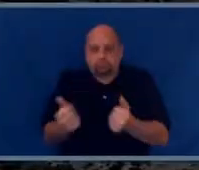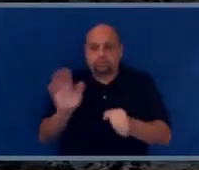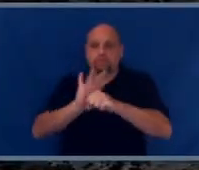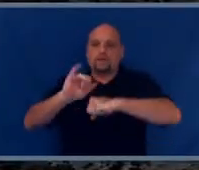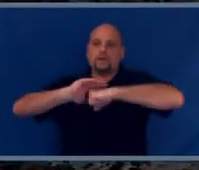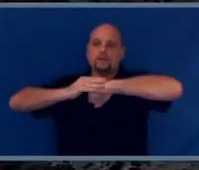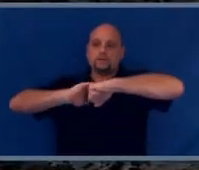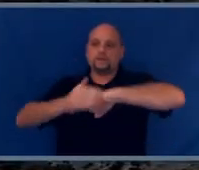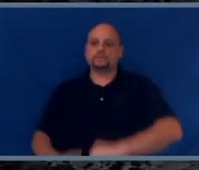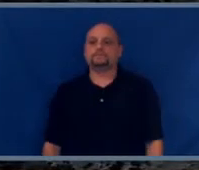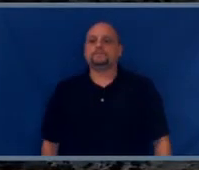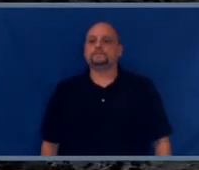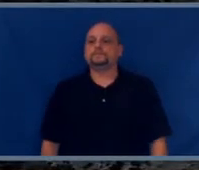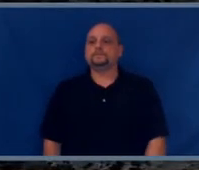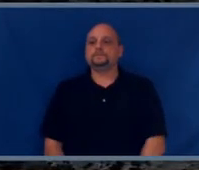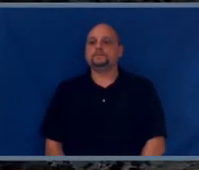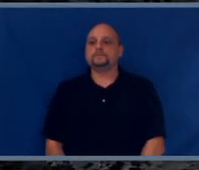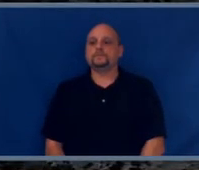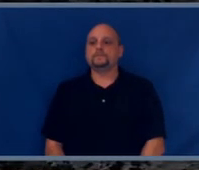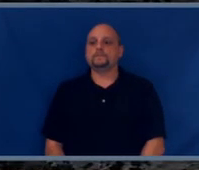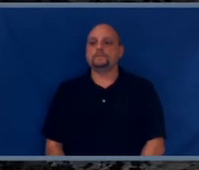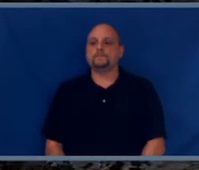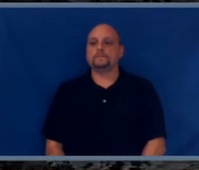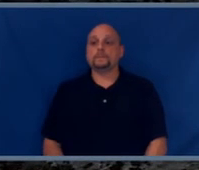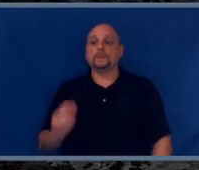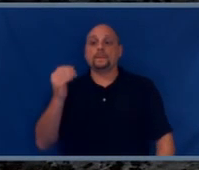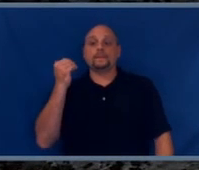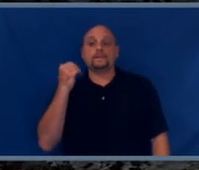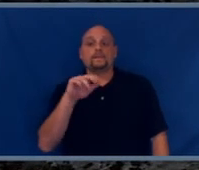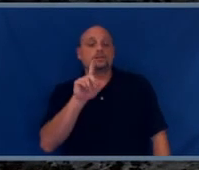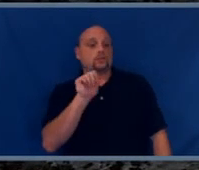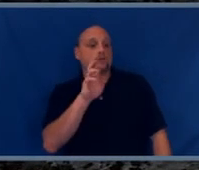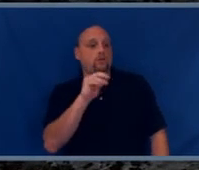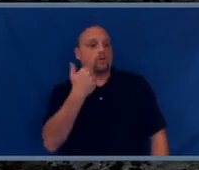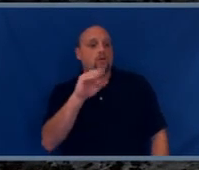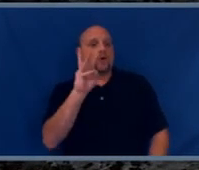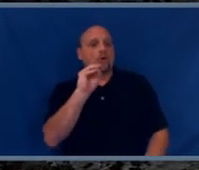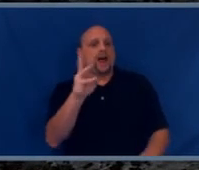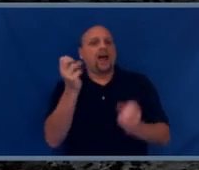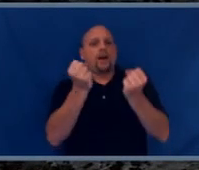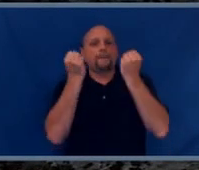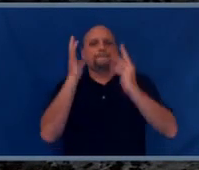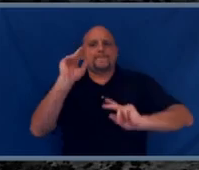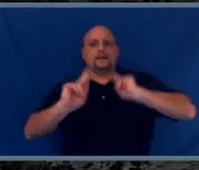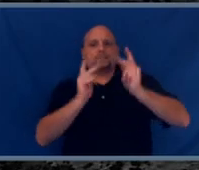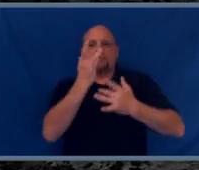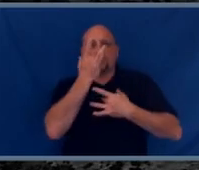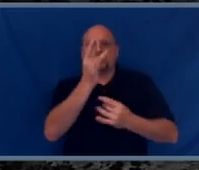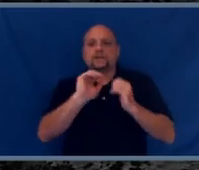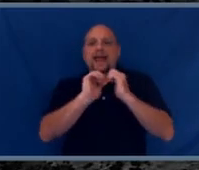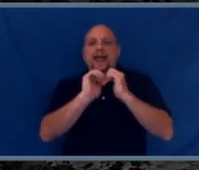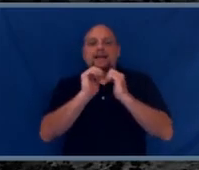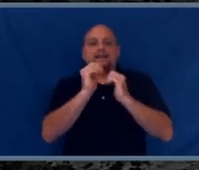LOOKS LIKE WE HAVE A LOT OF PEOPLE INTERESTED IN HOW THEY CAN SEE THESE PHOTOS.